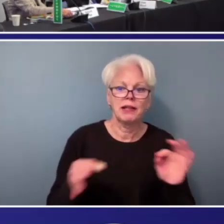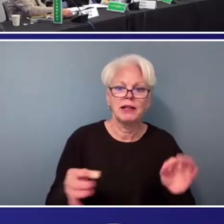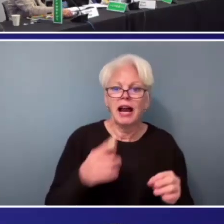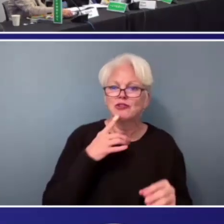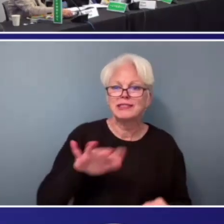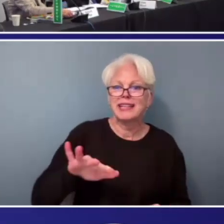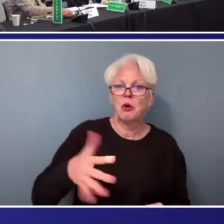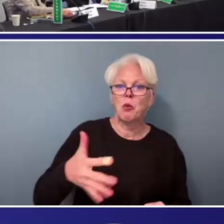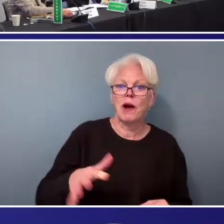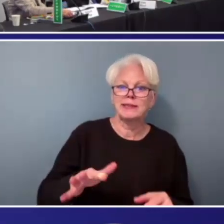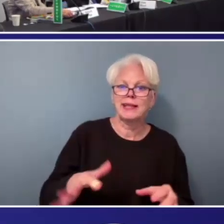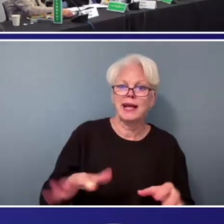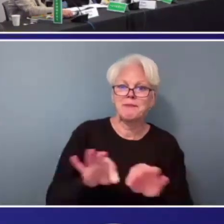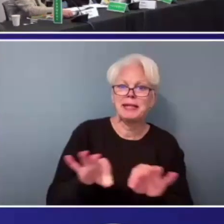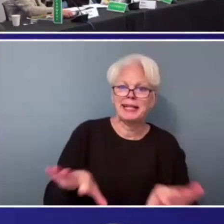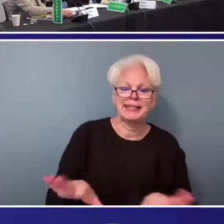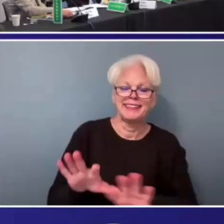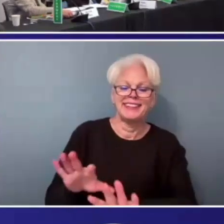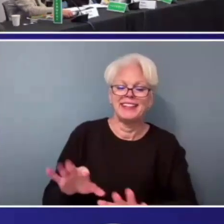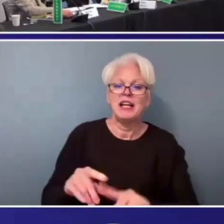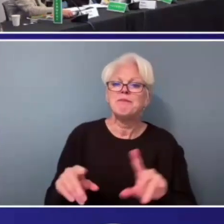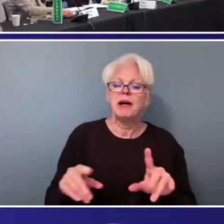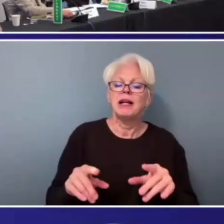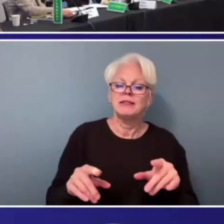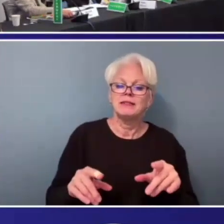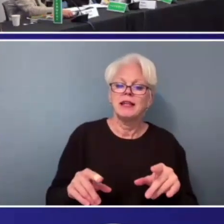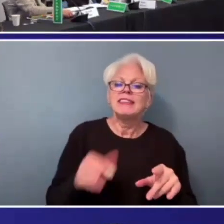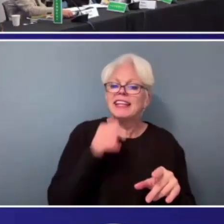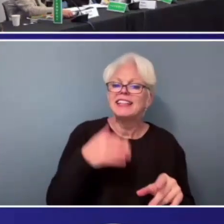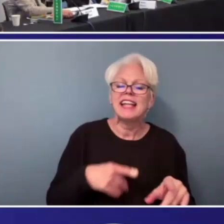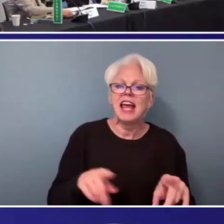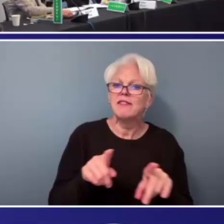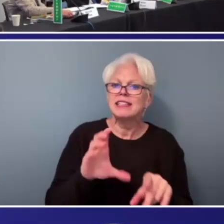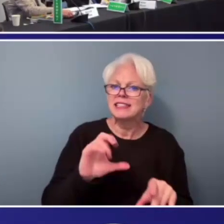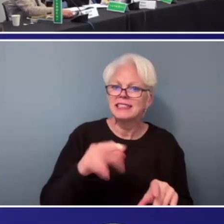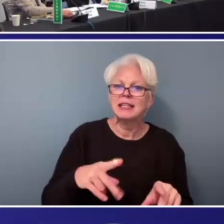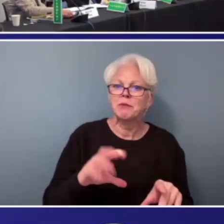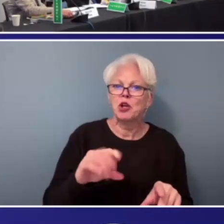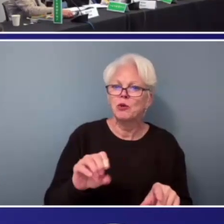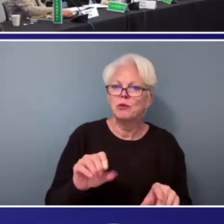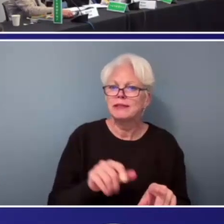didn't carry the same consequences before the CIP codes. But there is a difference